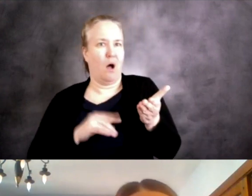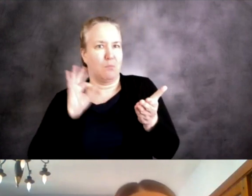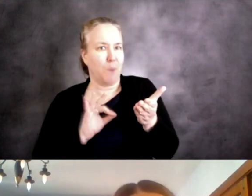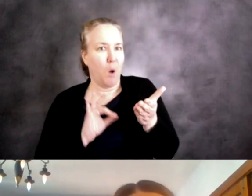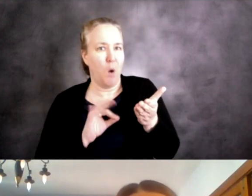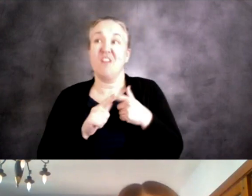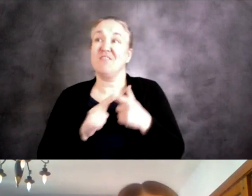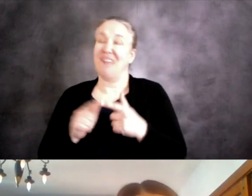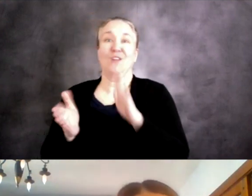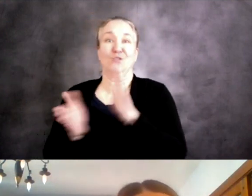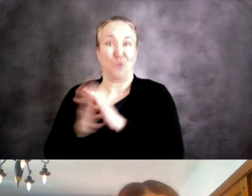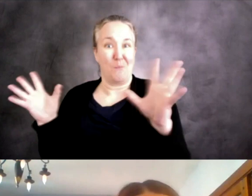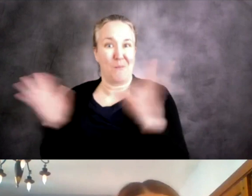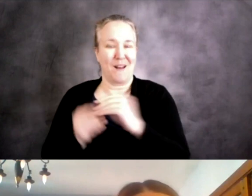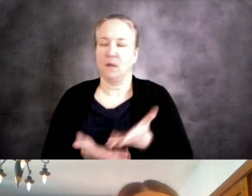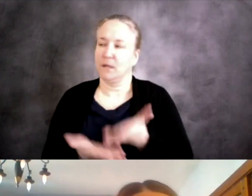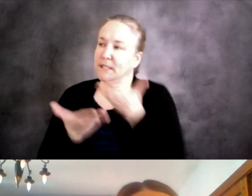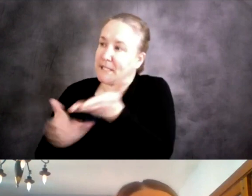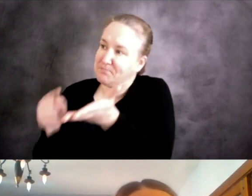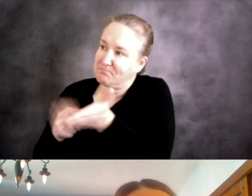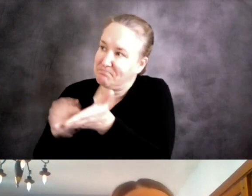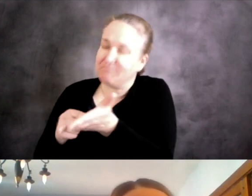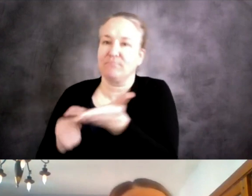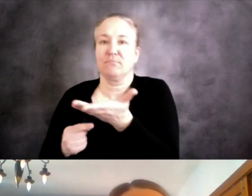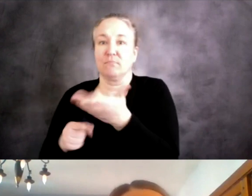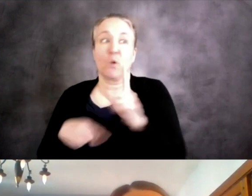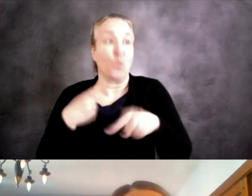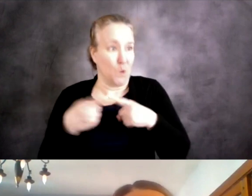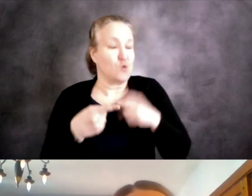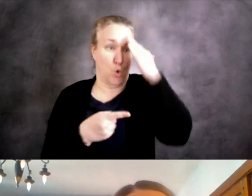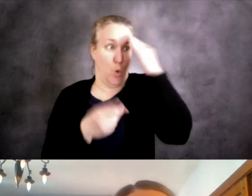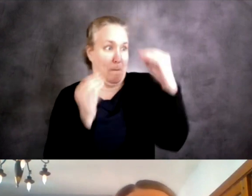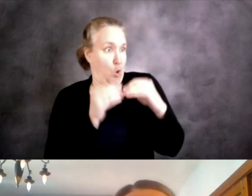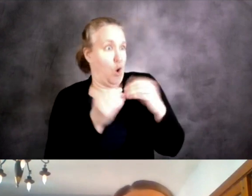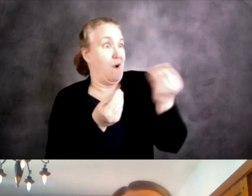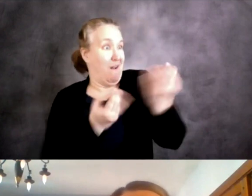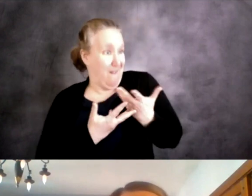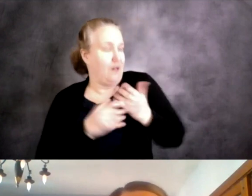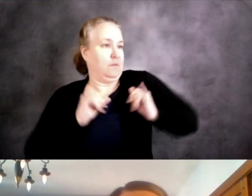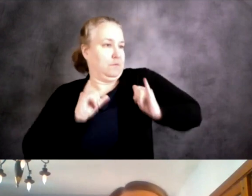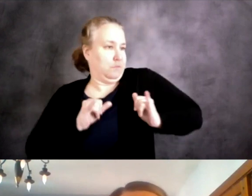And it is something you can ask for once you're informed about it, um, so yeah, I certainly think